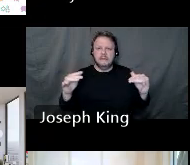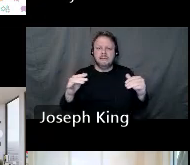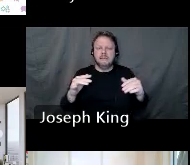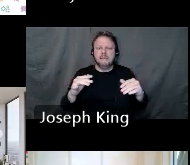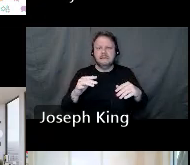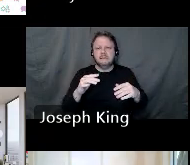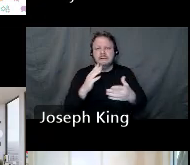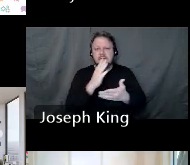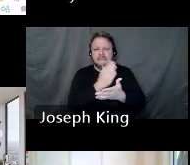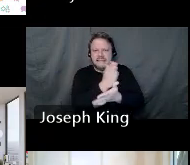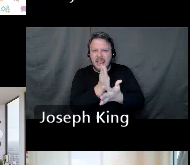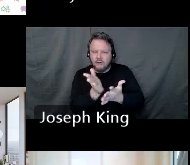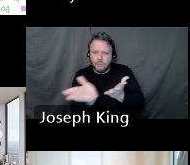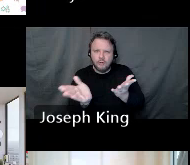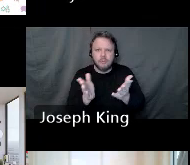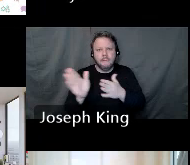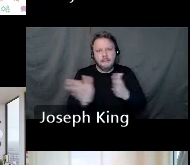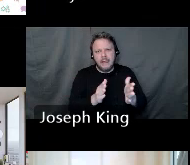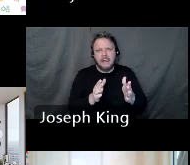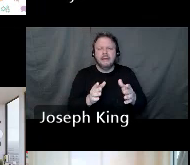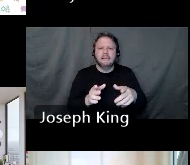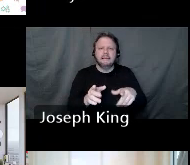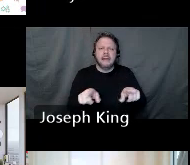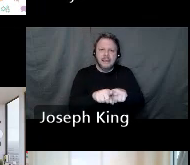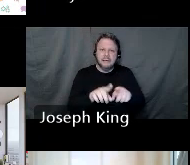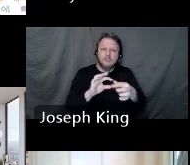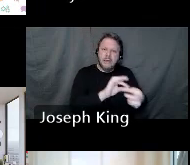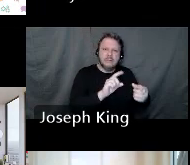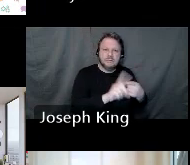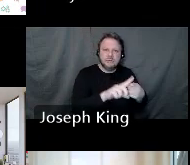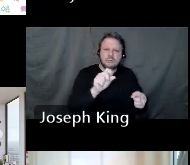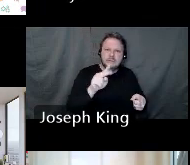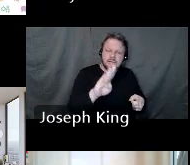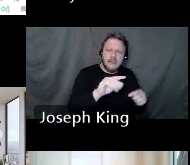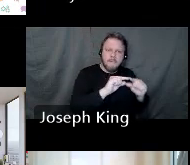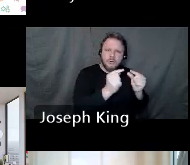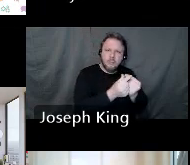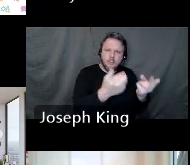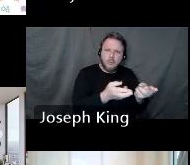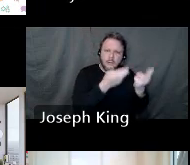sector plan and kind of the current landscape as it relates to our subgroups